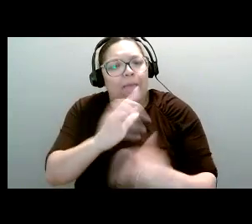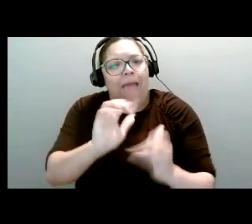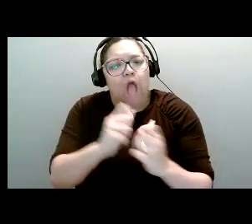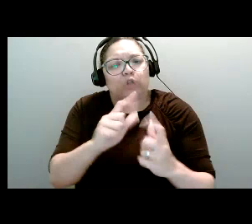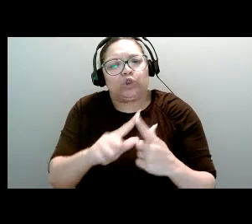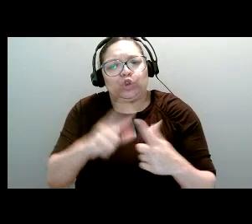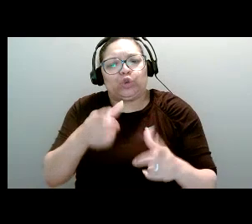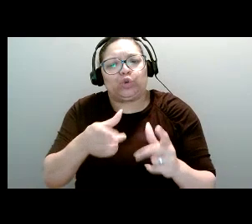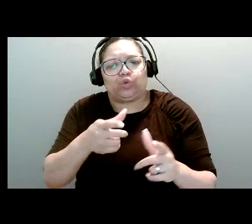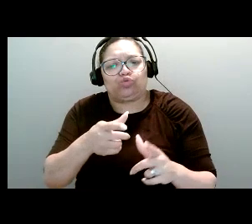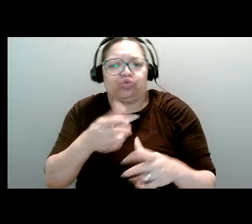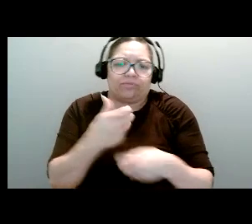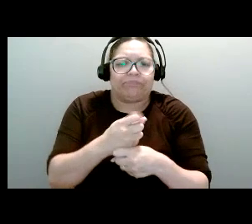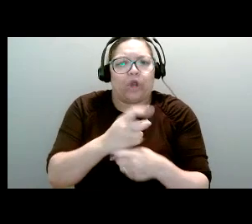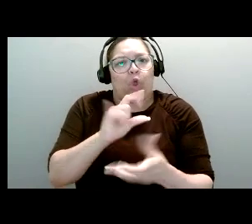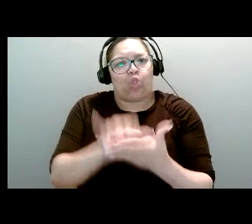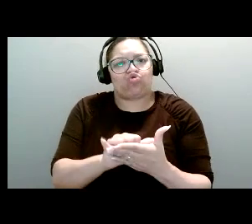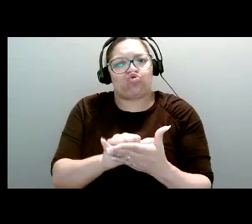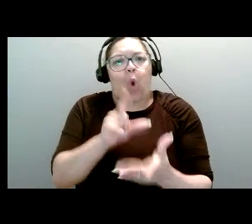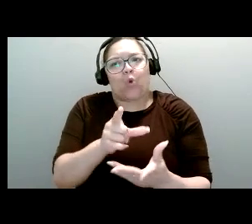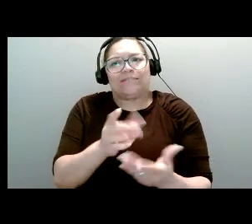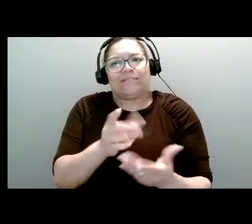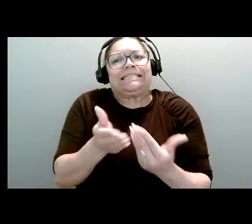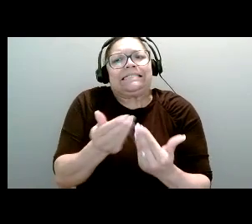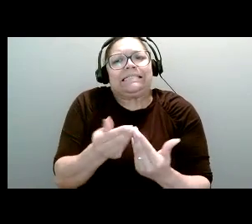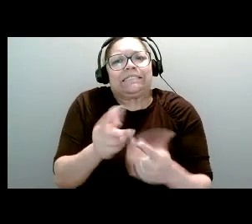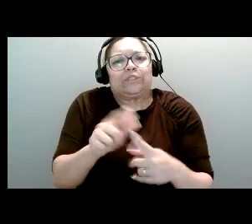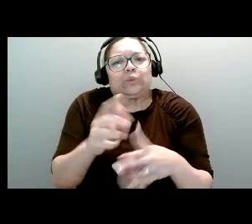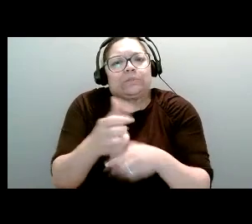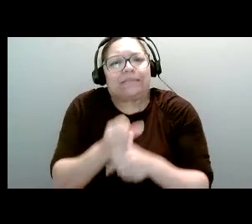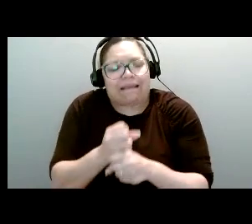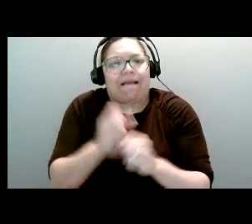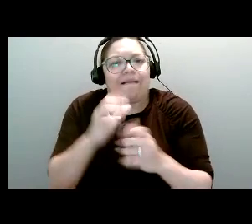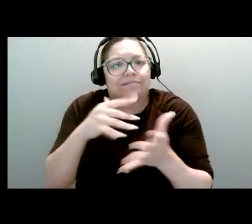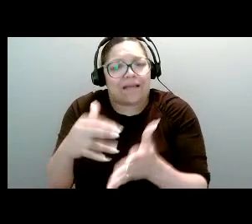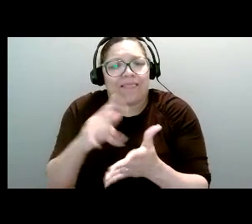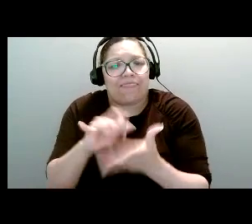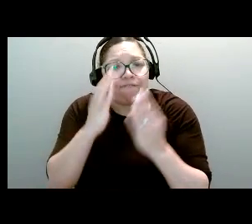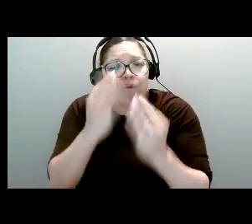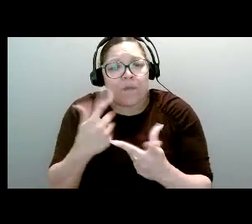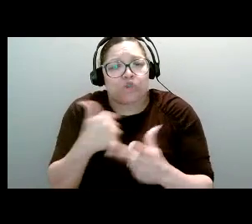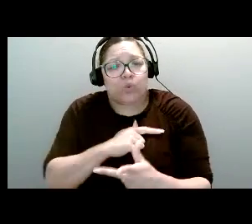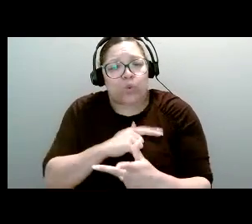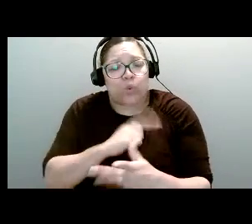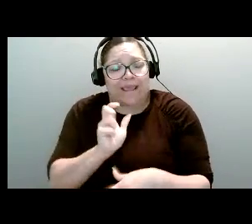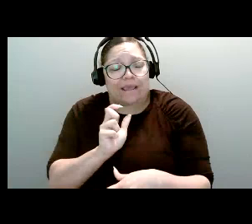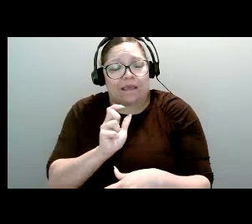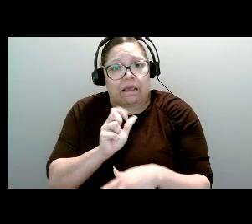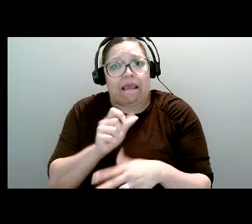basically collecting information that we put into report for Congress's consideration.